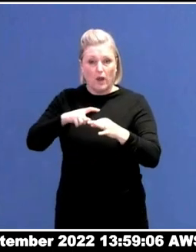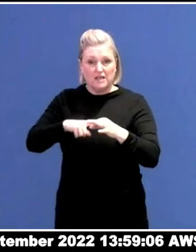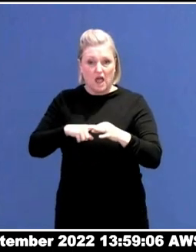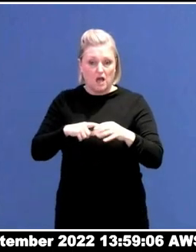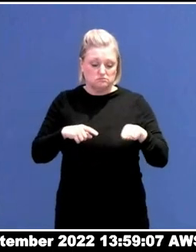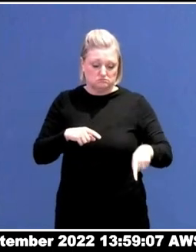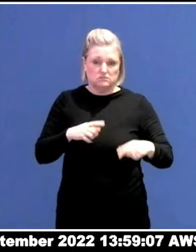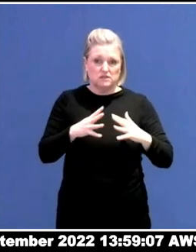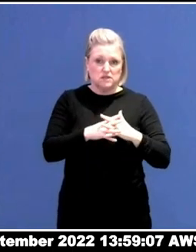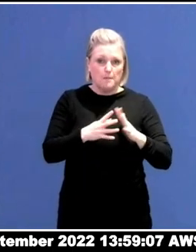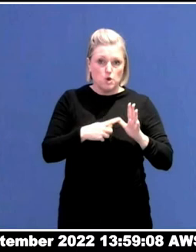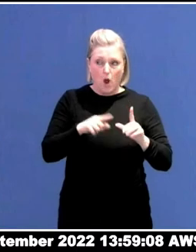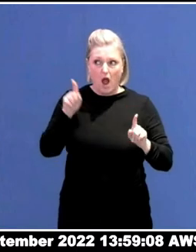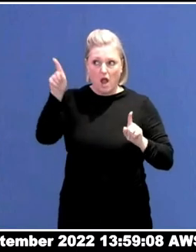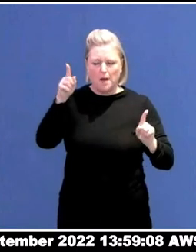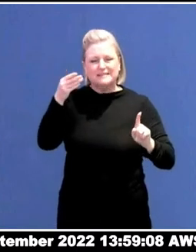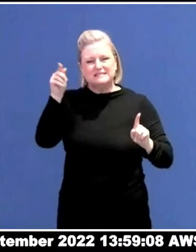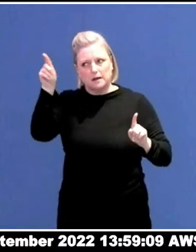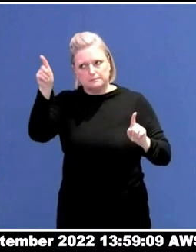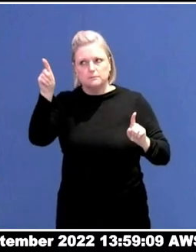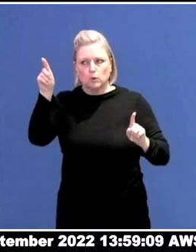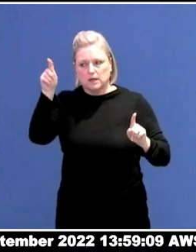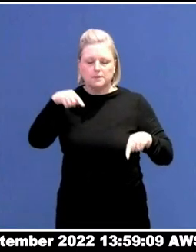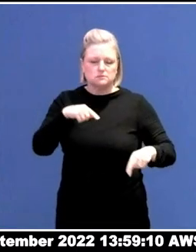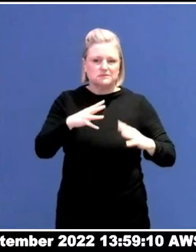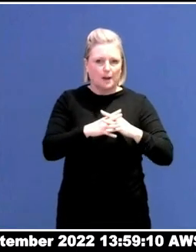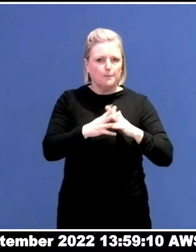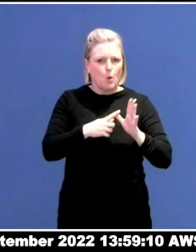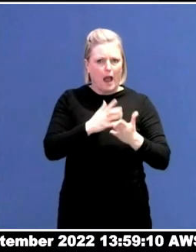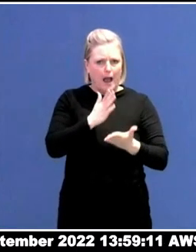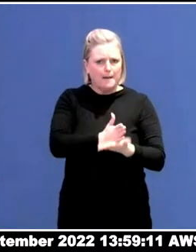some in Queensland, but Western Australia is particularly bad.